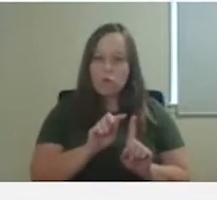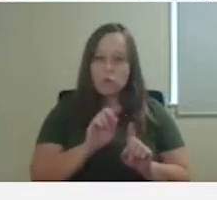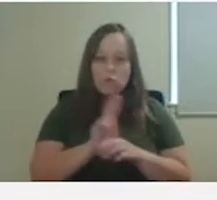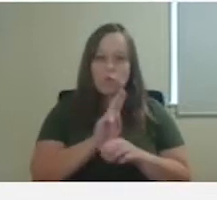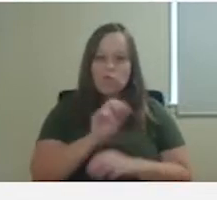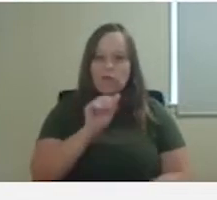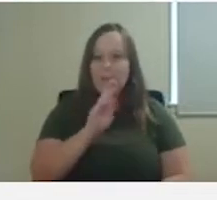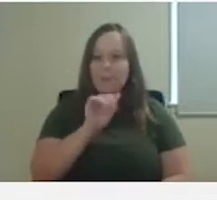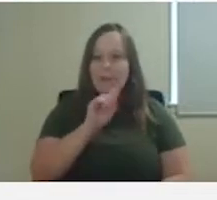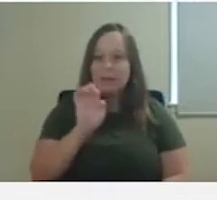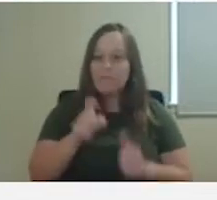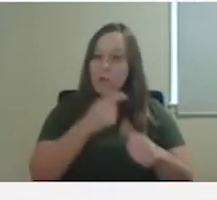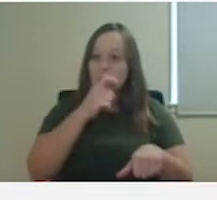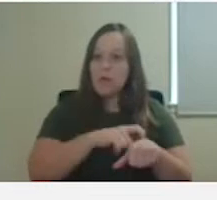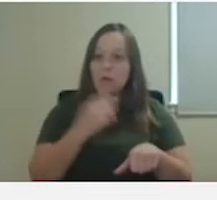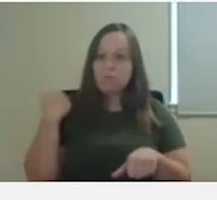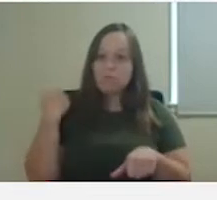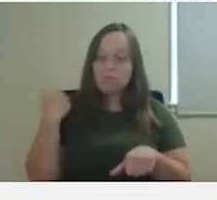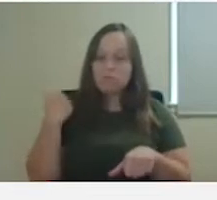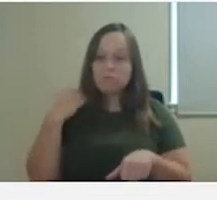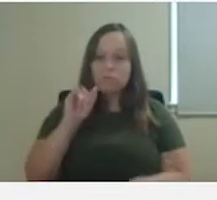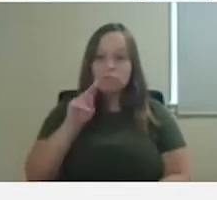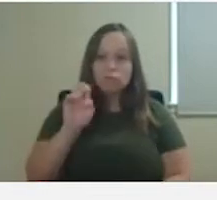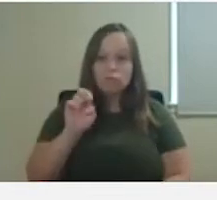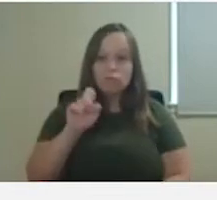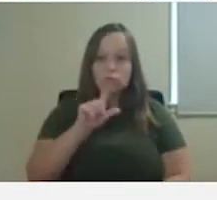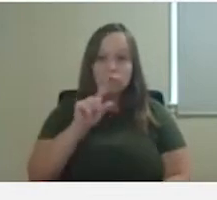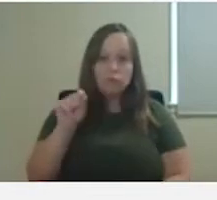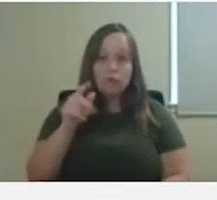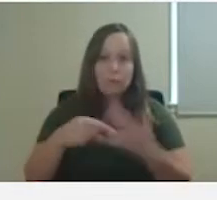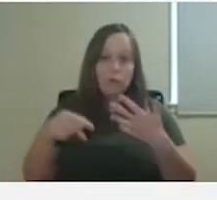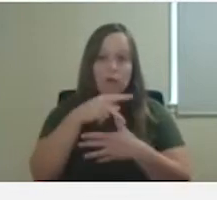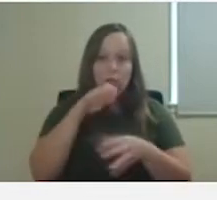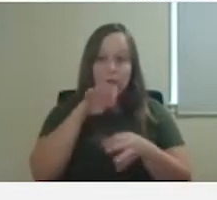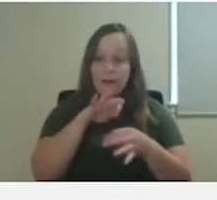for the first time for the June 2020 primary election.